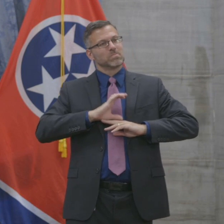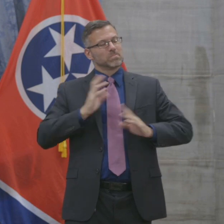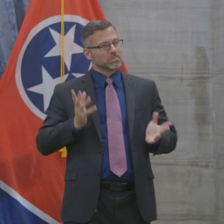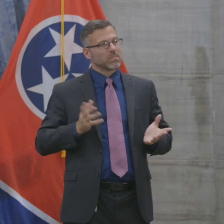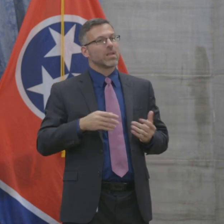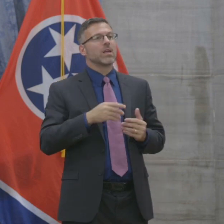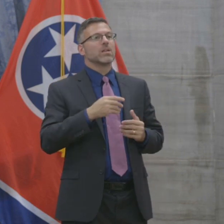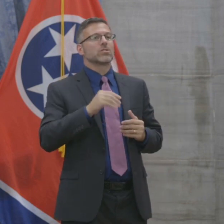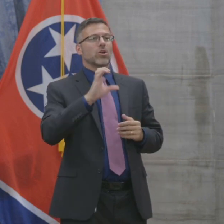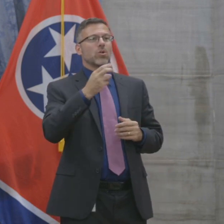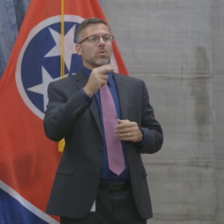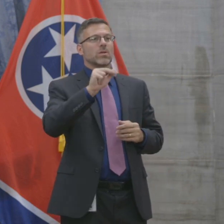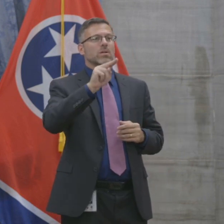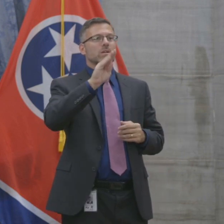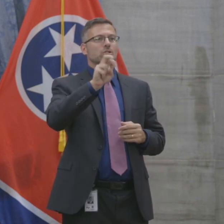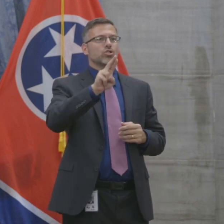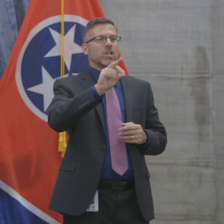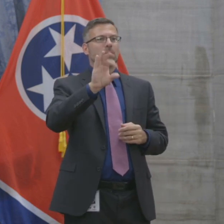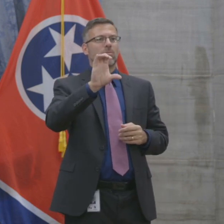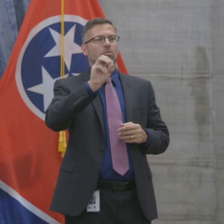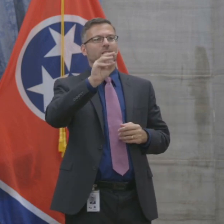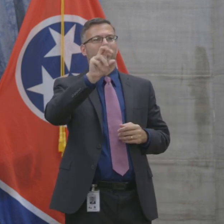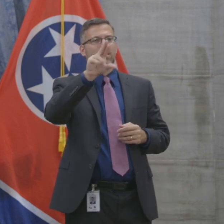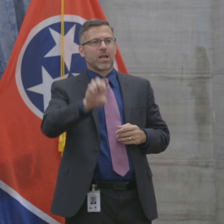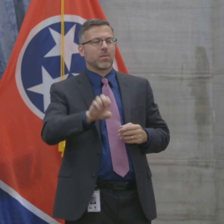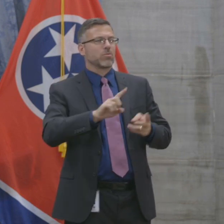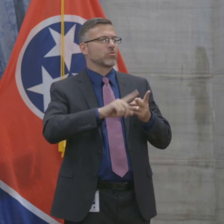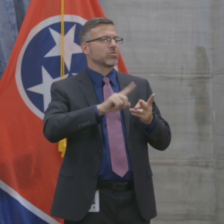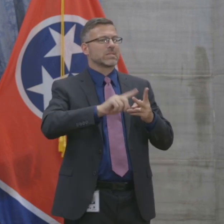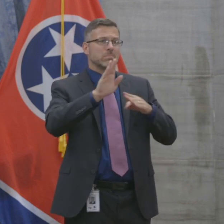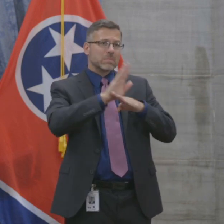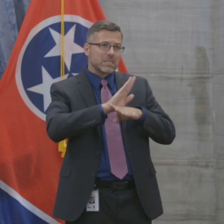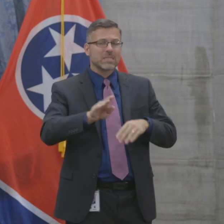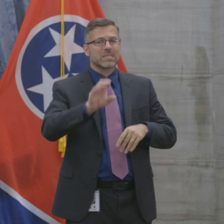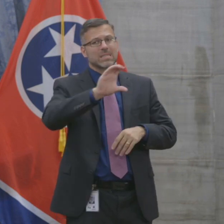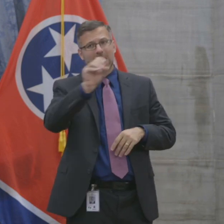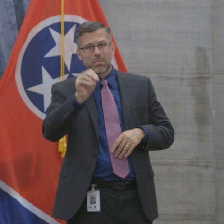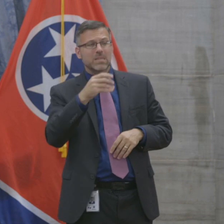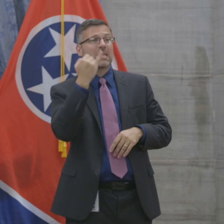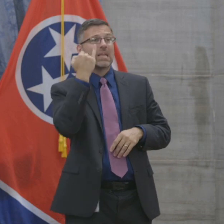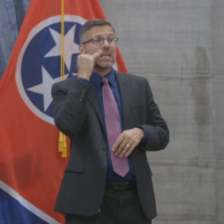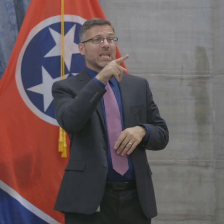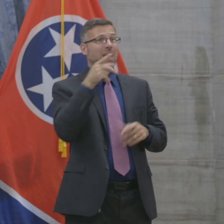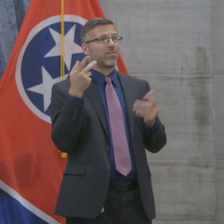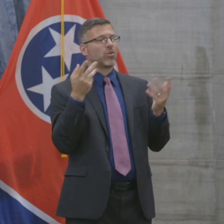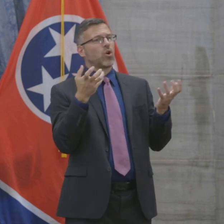want to return to jobs that they might have had before the pandemic struck. And I want to encourage businesses, while we